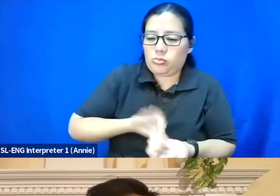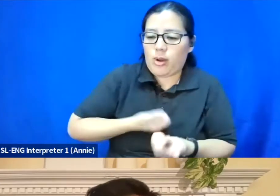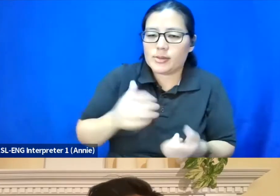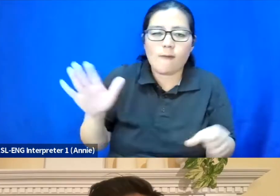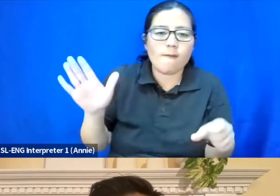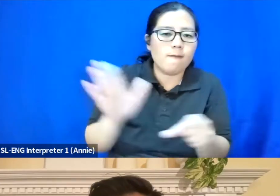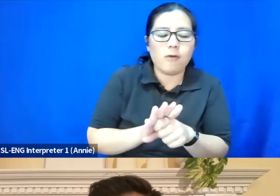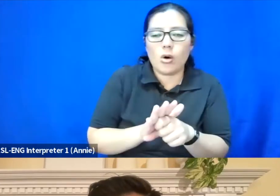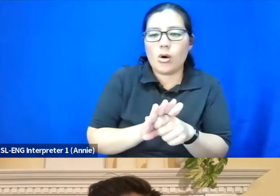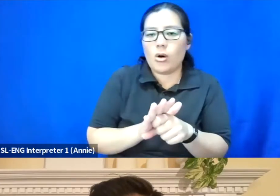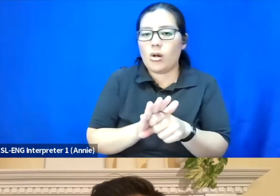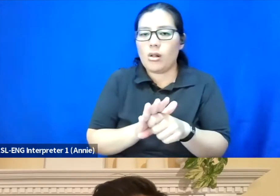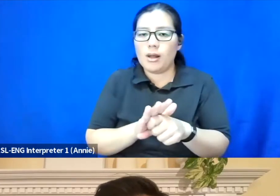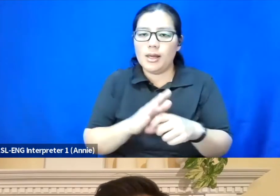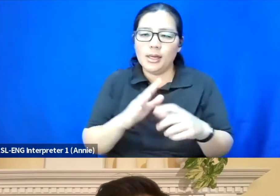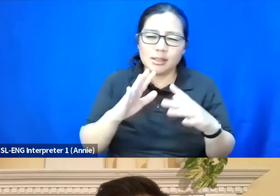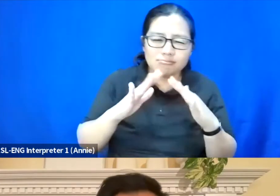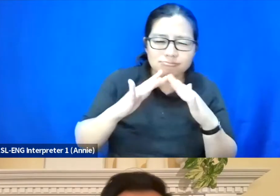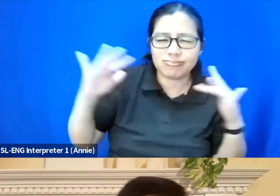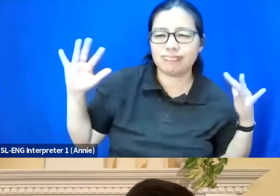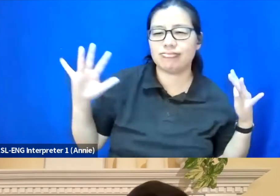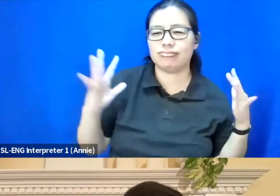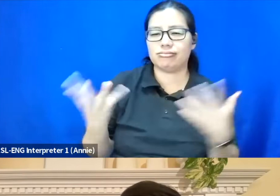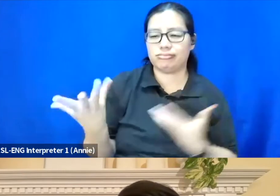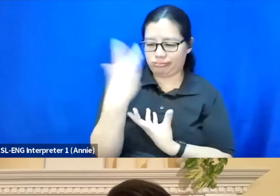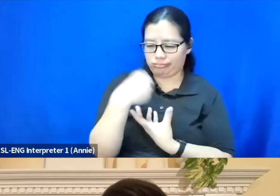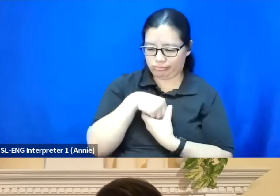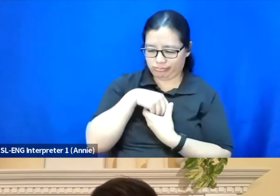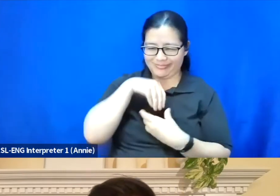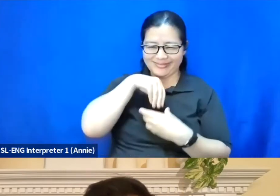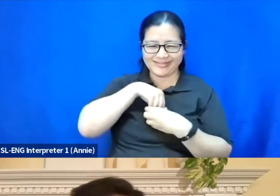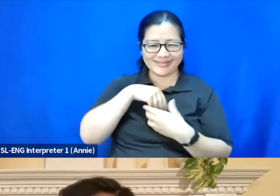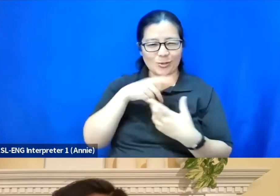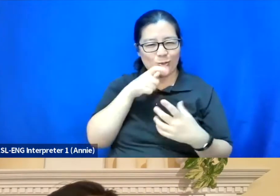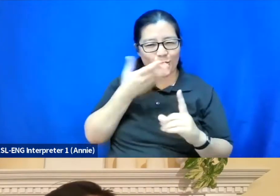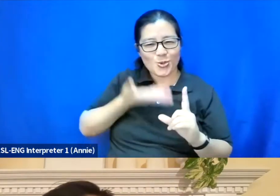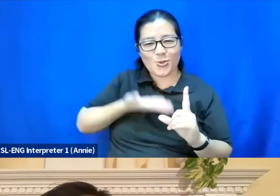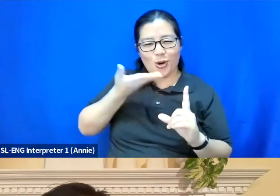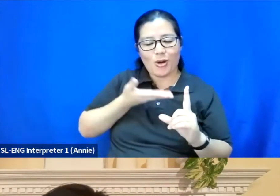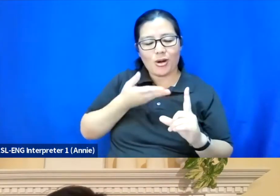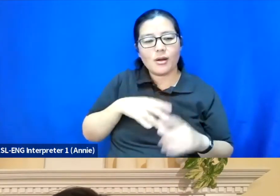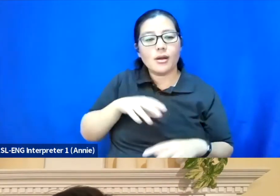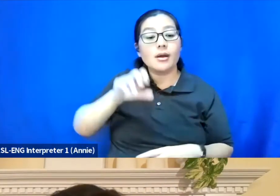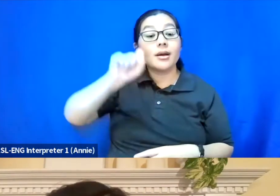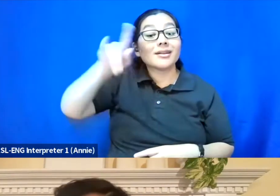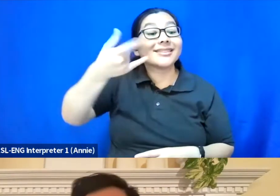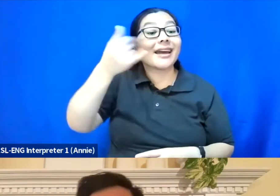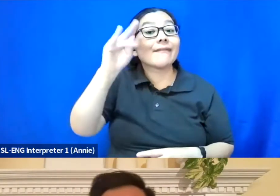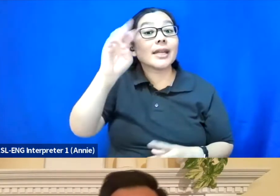with schizoaffective disorder, but it also gets into all of the physical illness